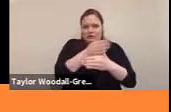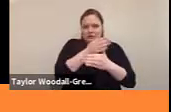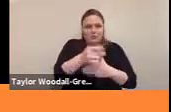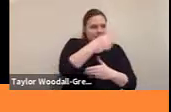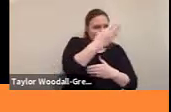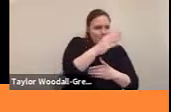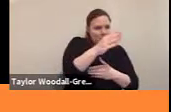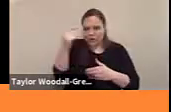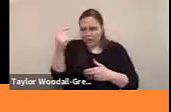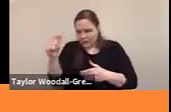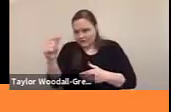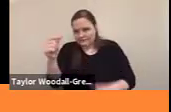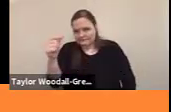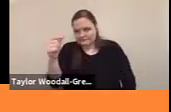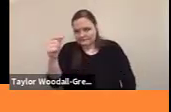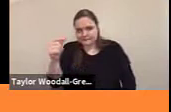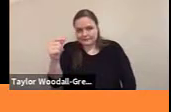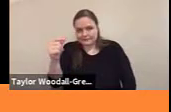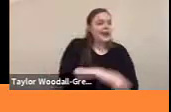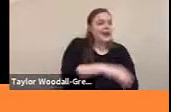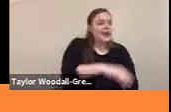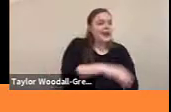And yellow and red or yellow and pink.